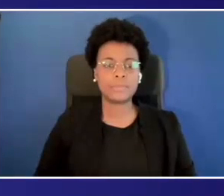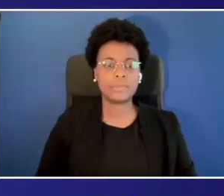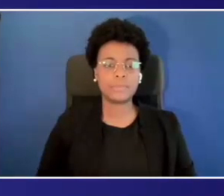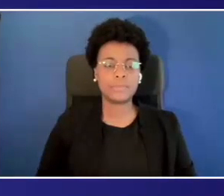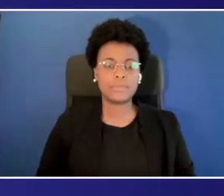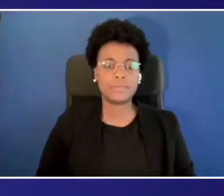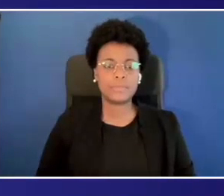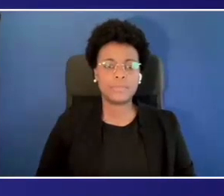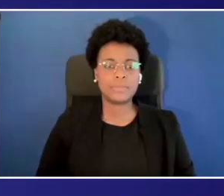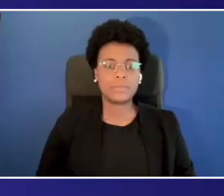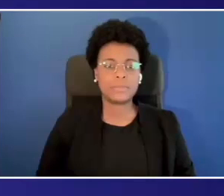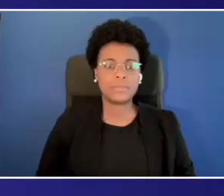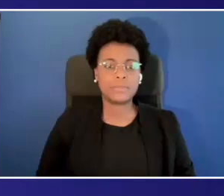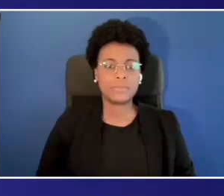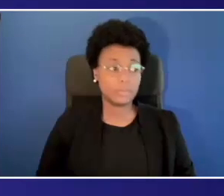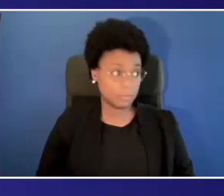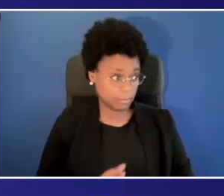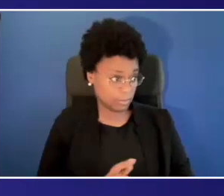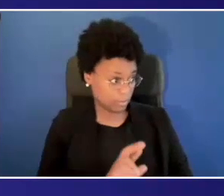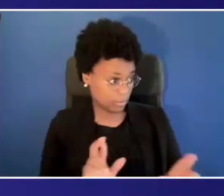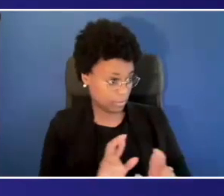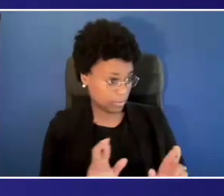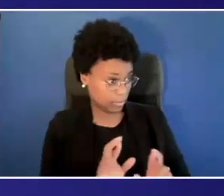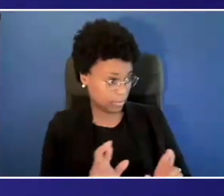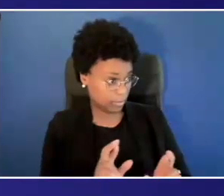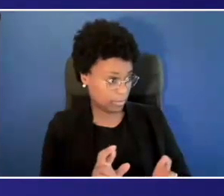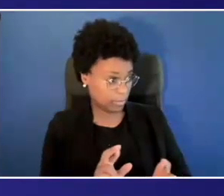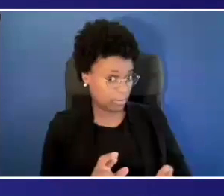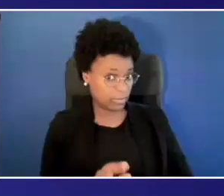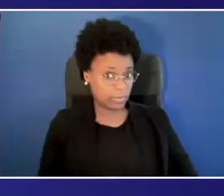Are you ready for me?